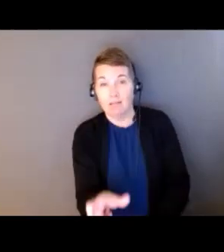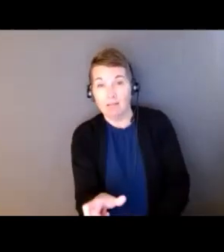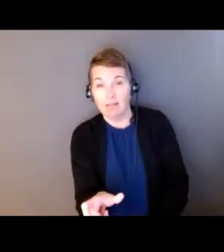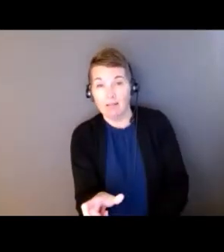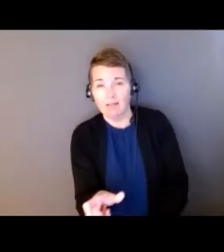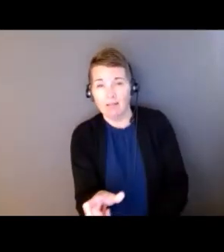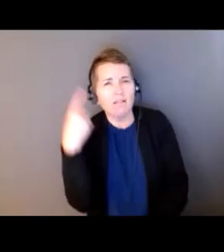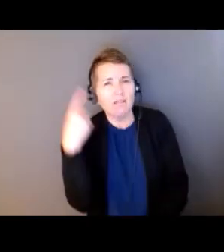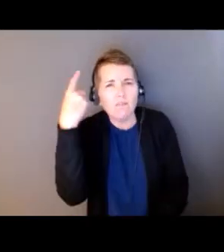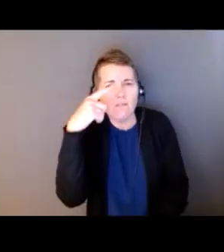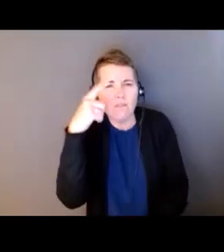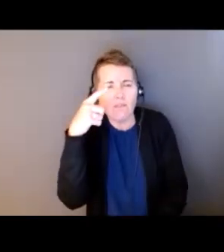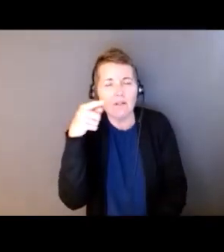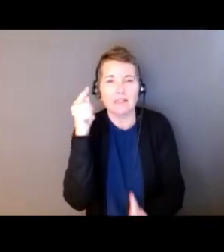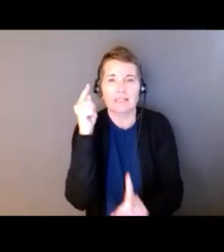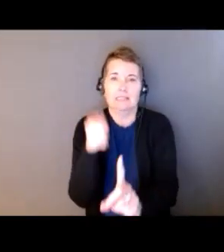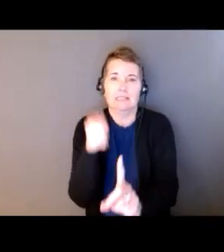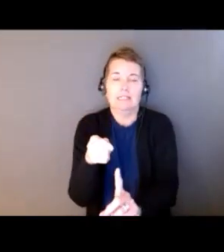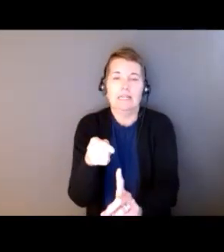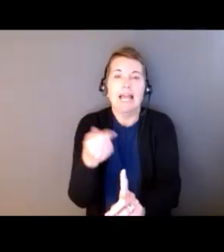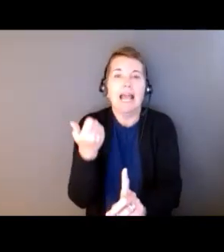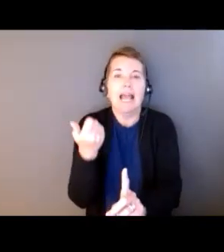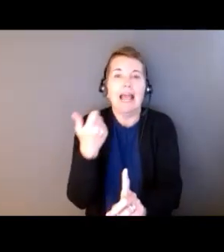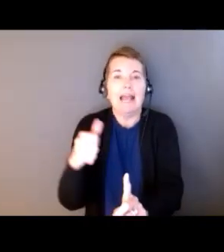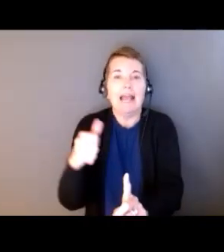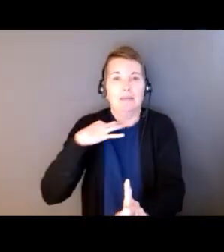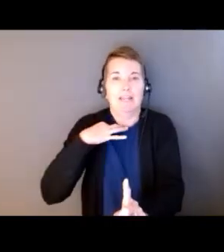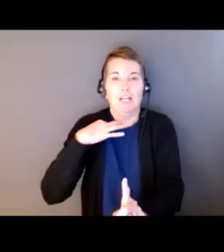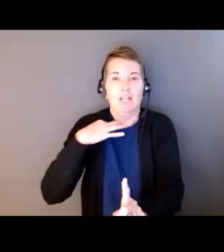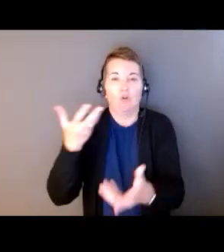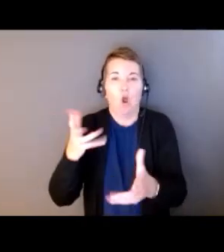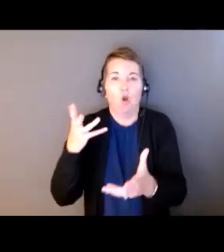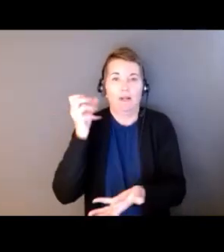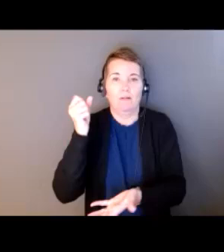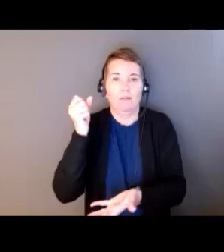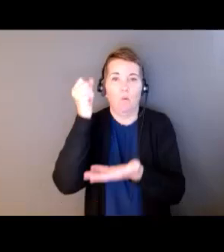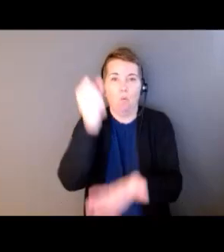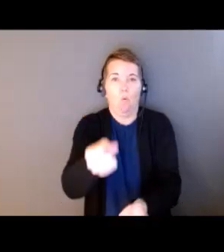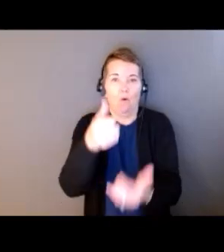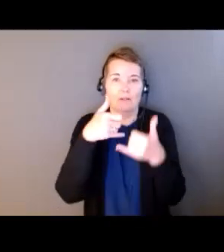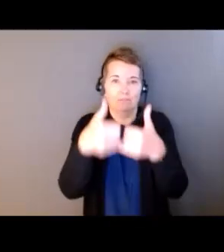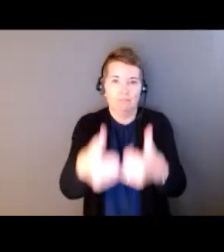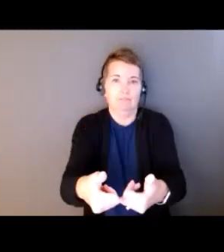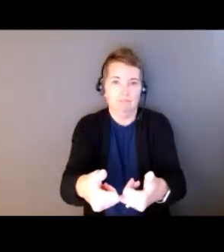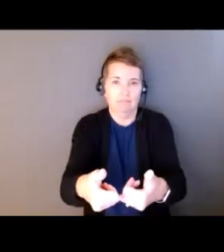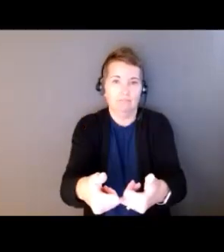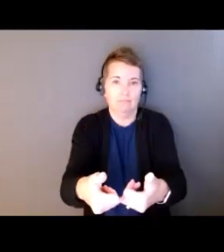applications that have been awarded and that will come back to Council with a